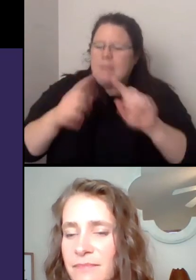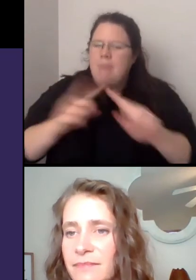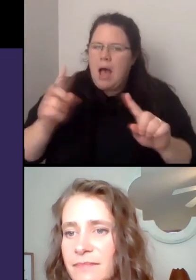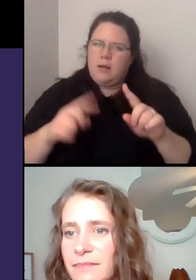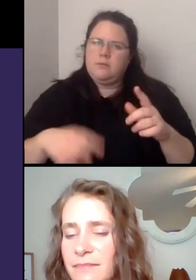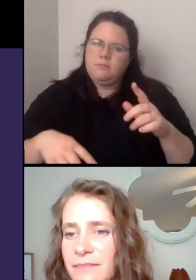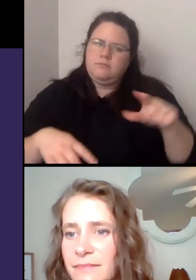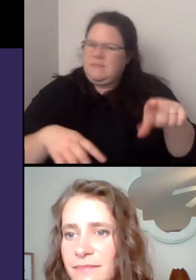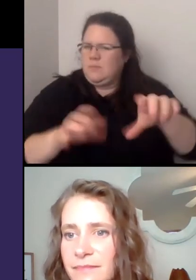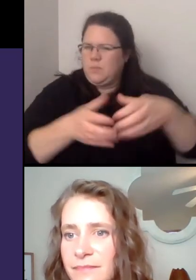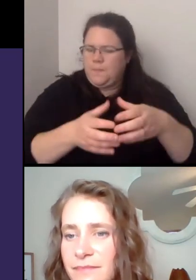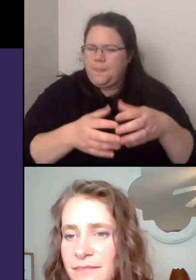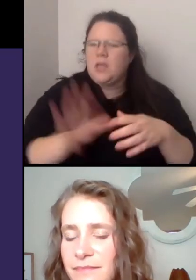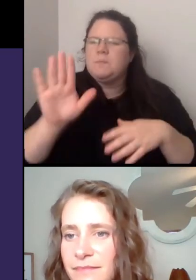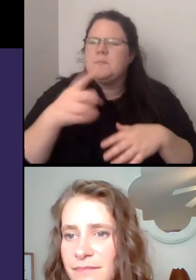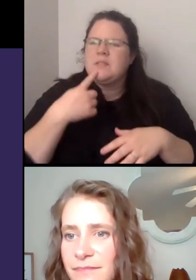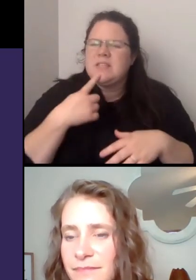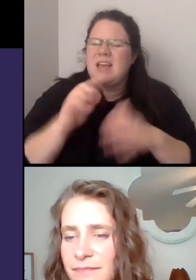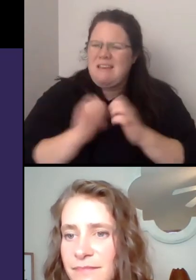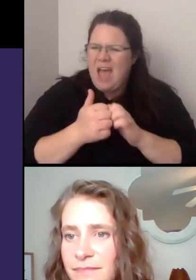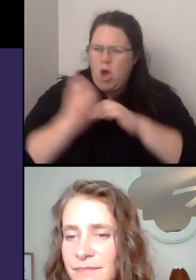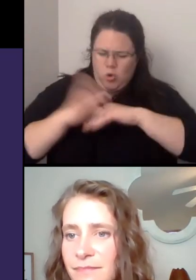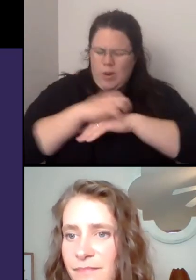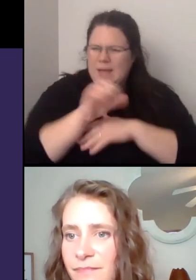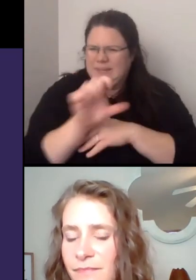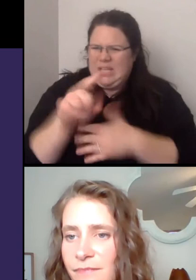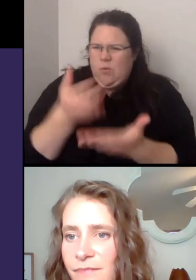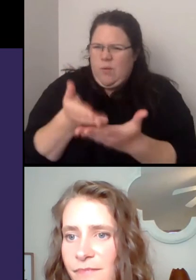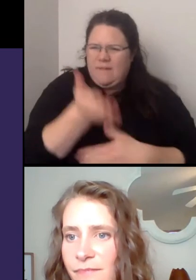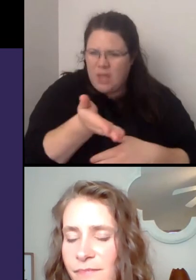How do grape seeds end up in these contexts? Do they always need to be charred to preserve?